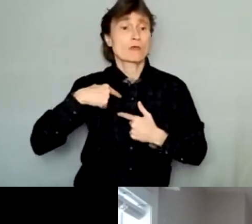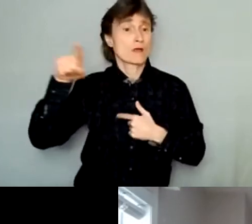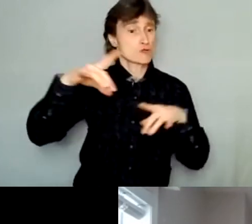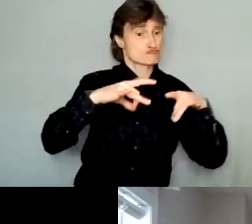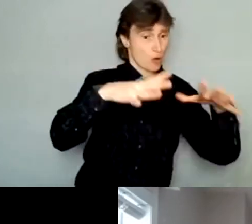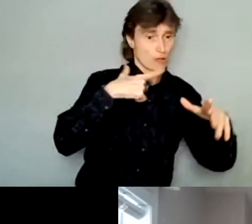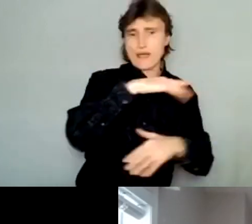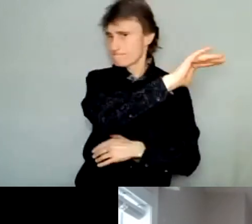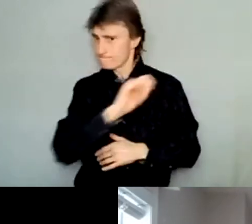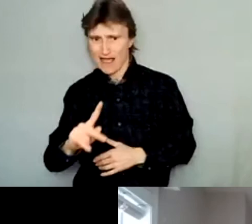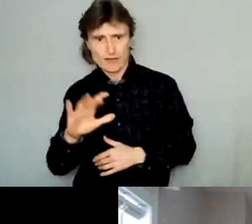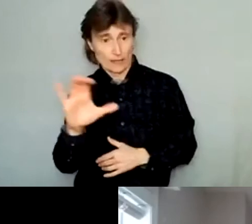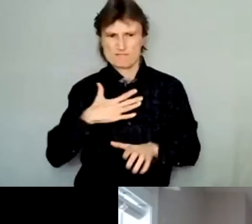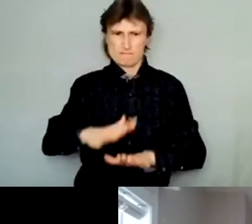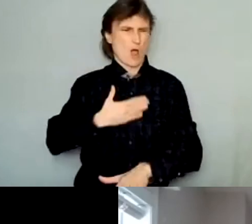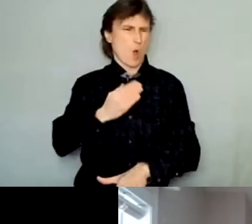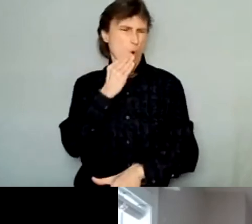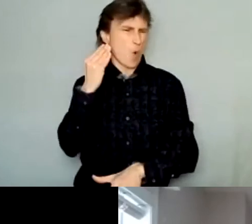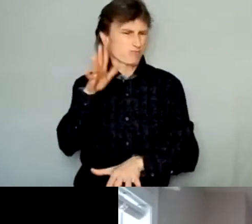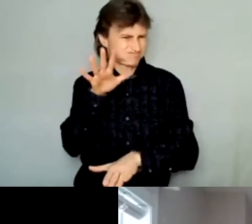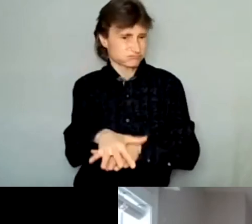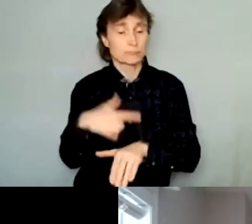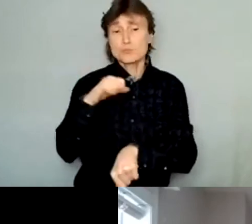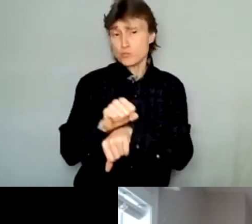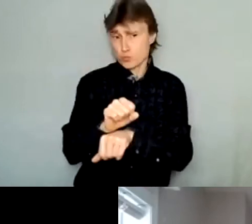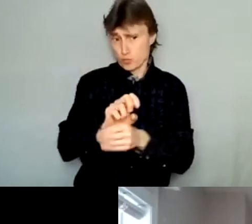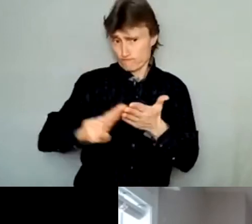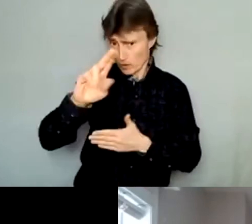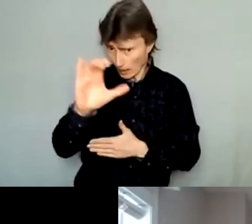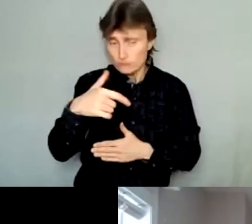I worked at the University of Calgary, taught in the fine art program there.